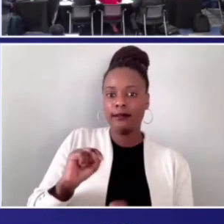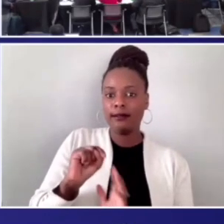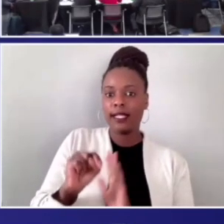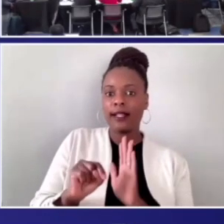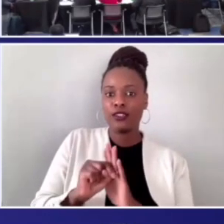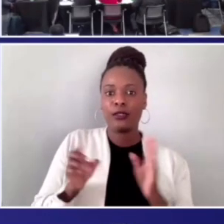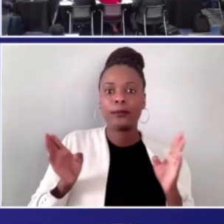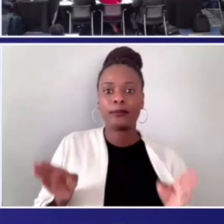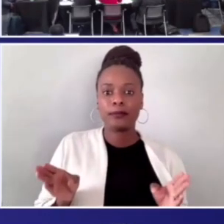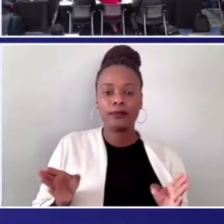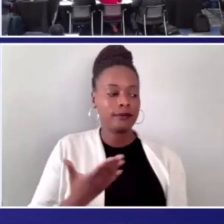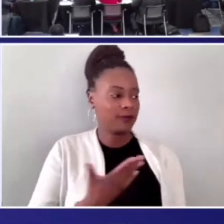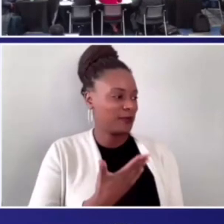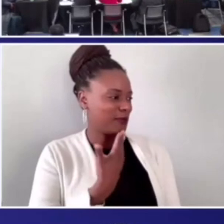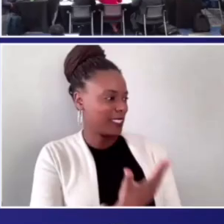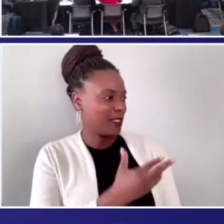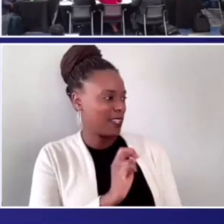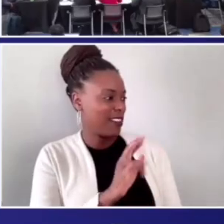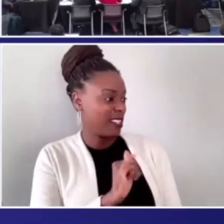Thank you, Eric. Did that answer your question?